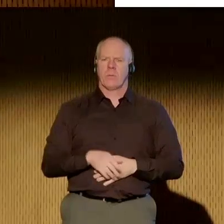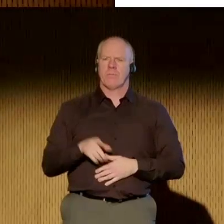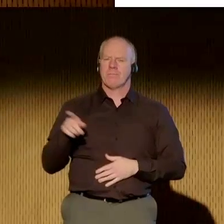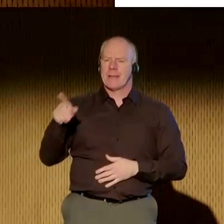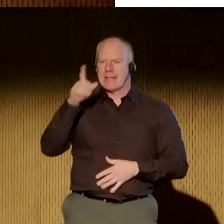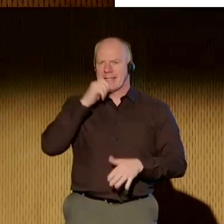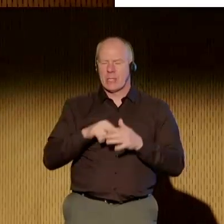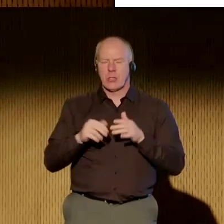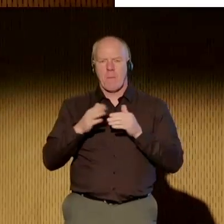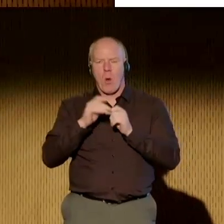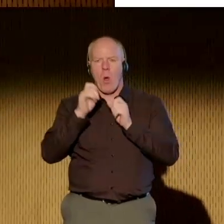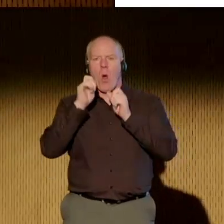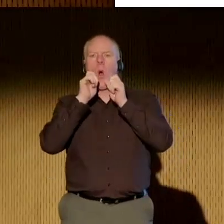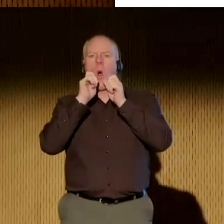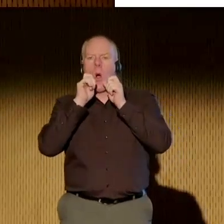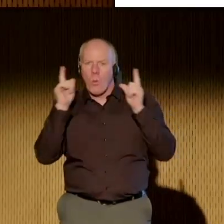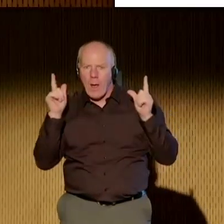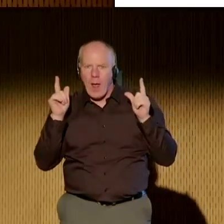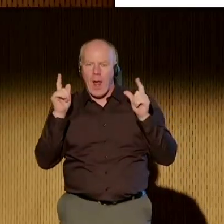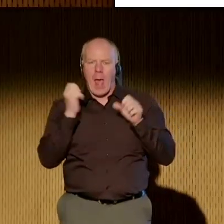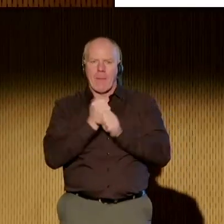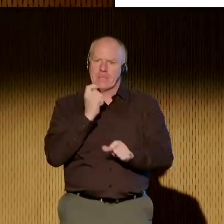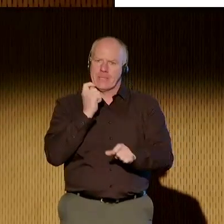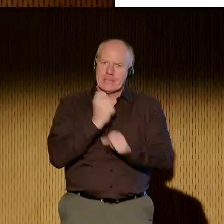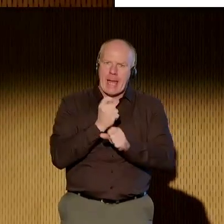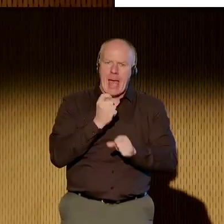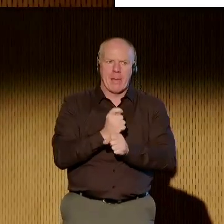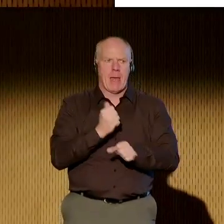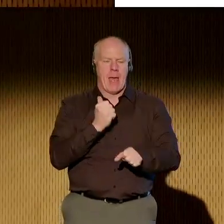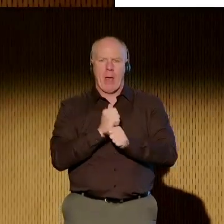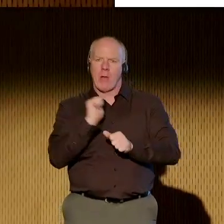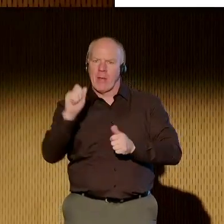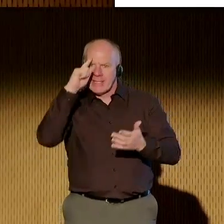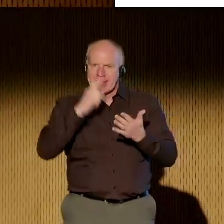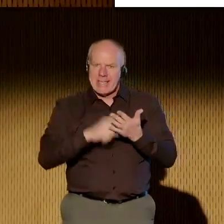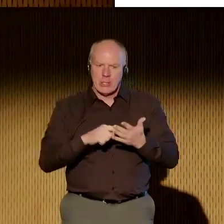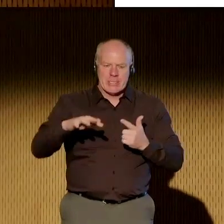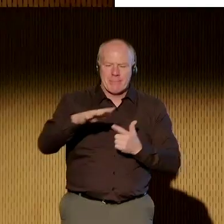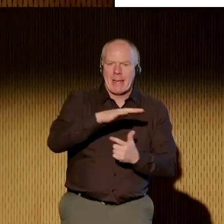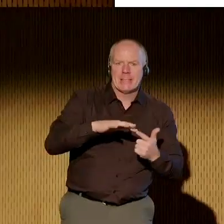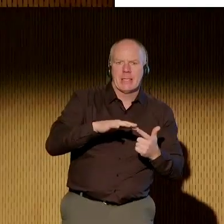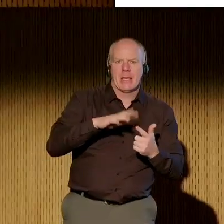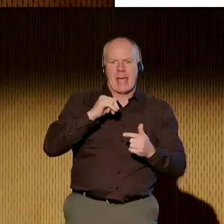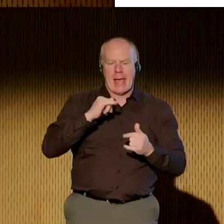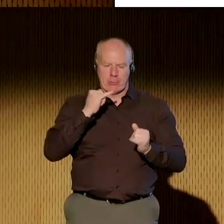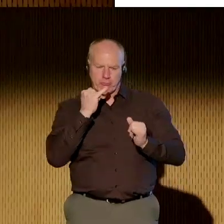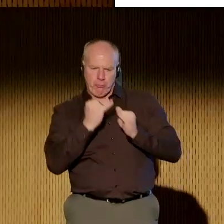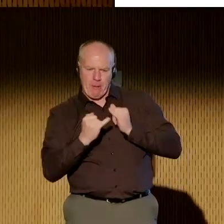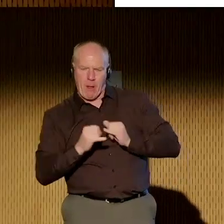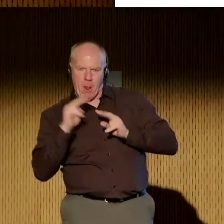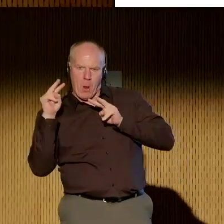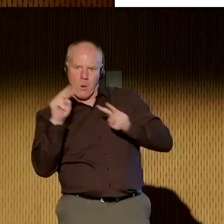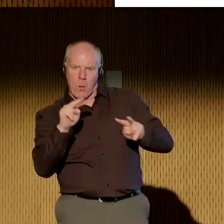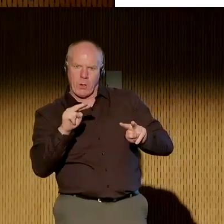of their time, space, organisation decisions, and have a critical look at their own lesson design.